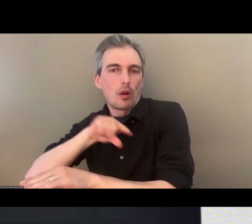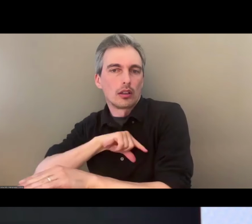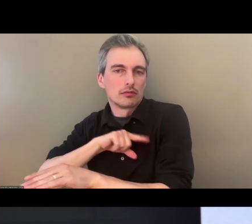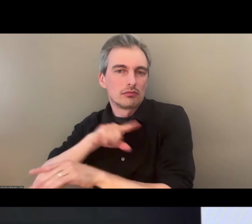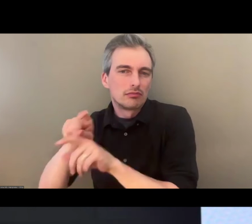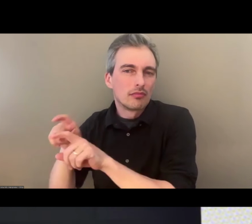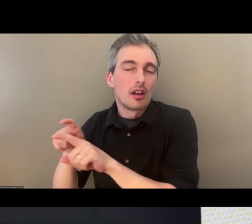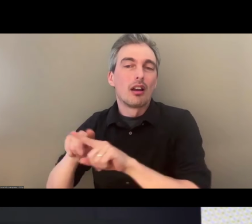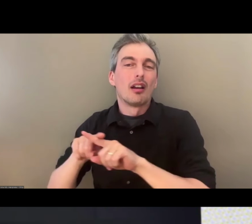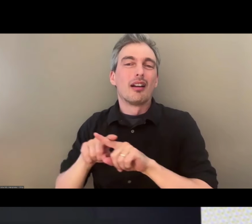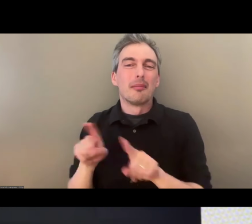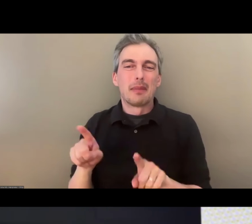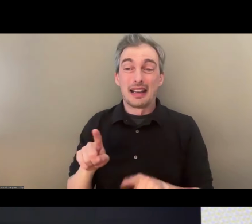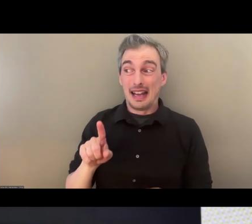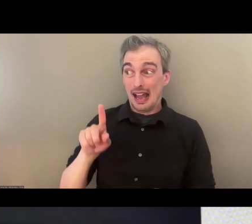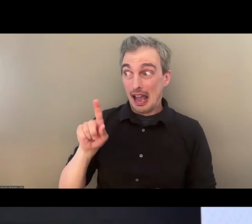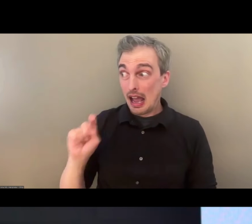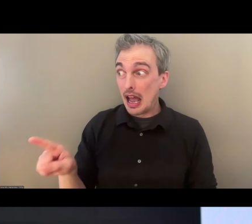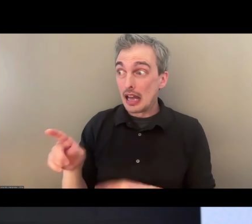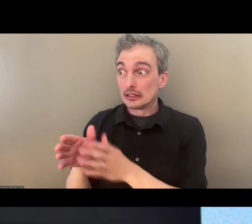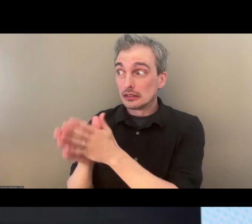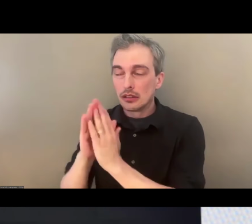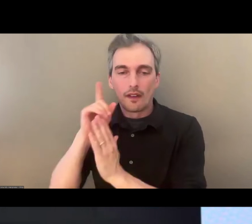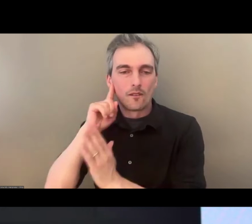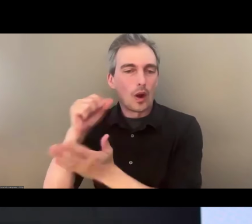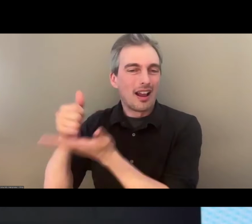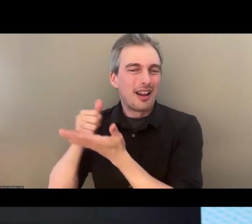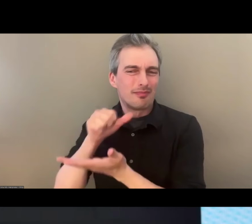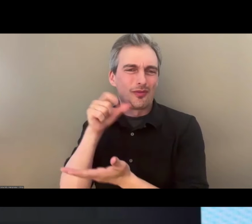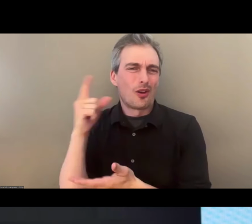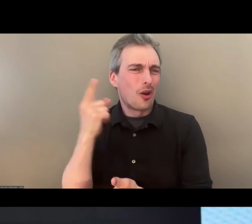You have to learn how to be open and better at asking for help.